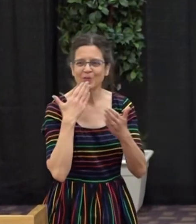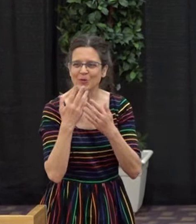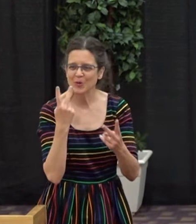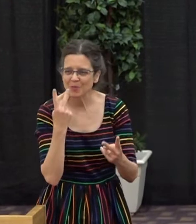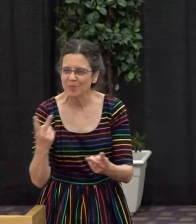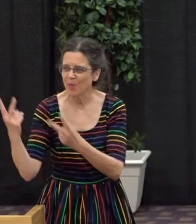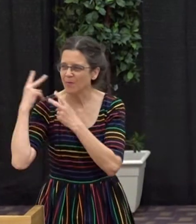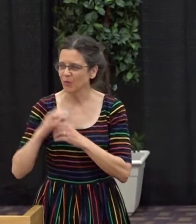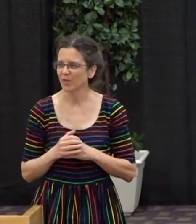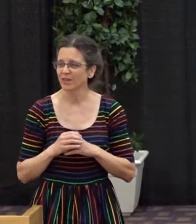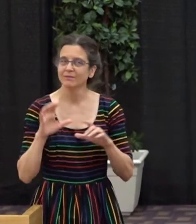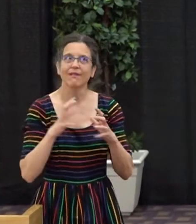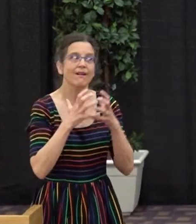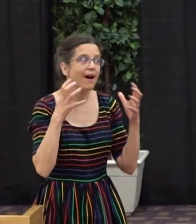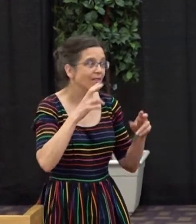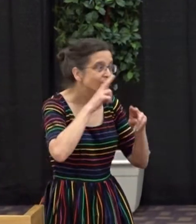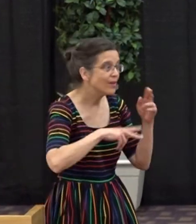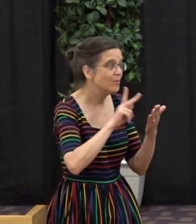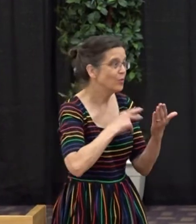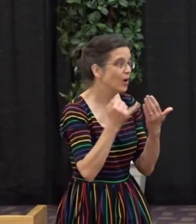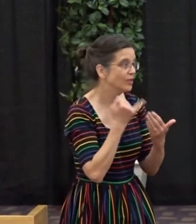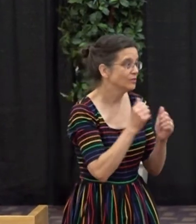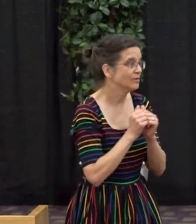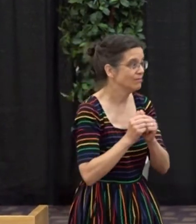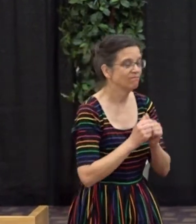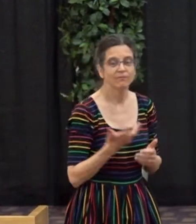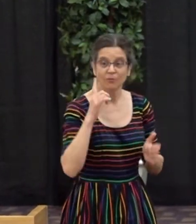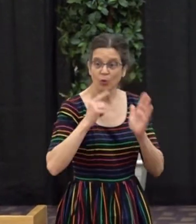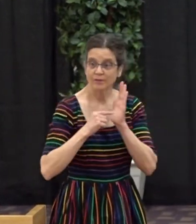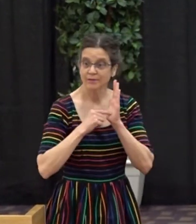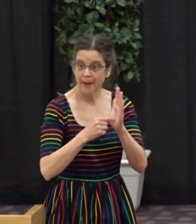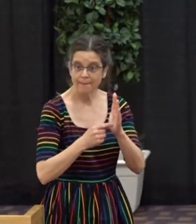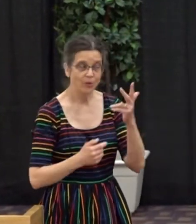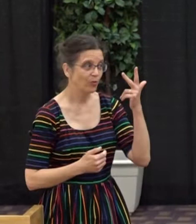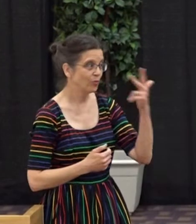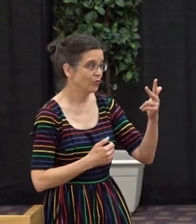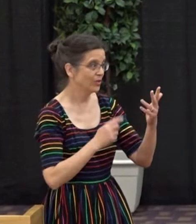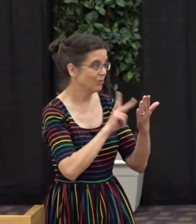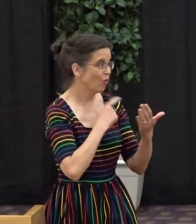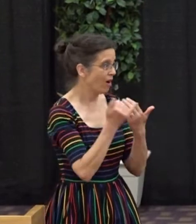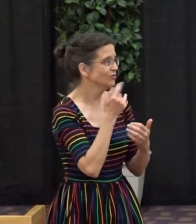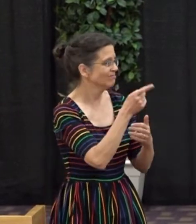All your laughter, memories you created, and the fun projects you worked on together.